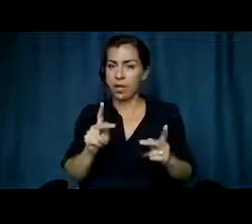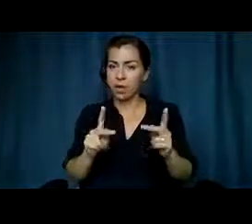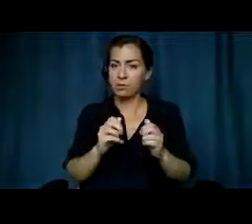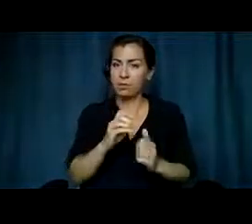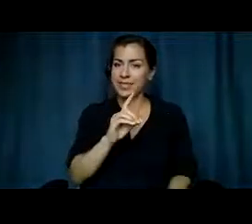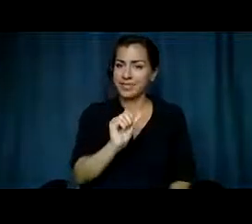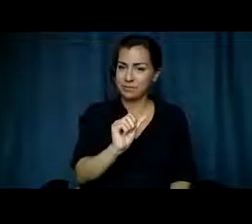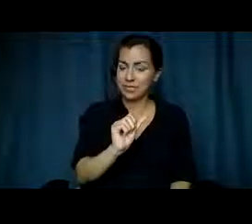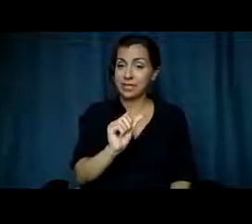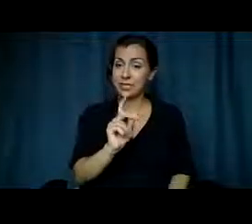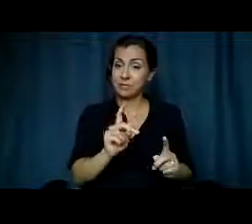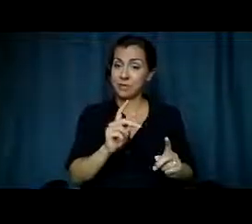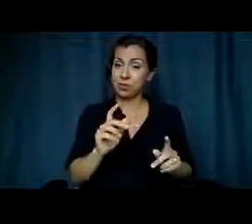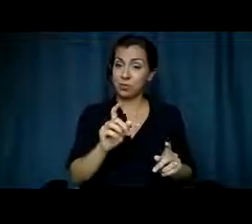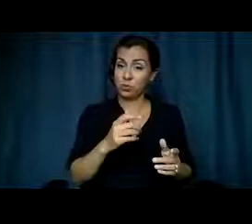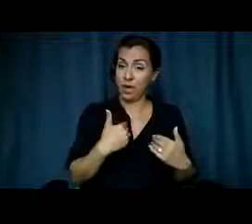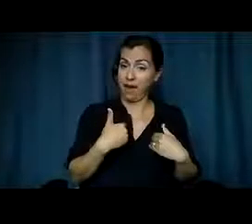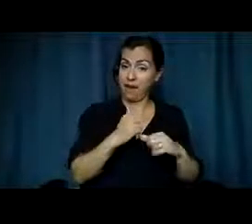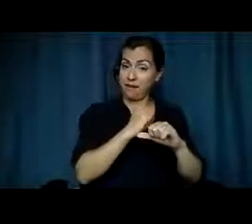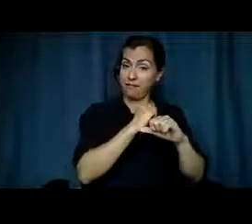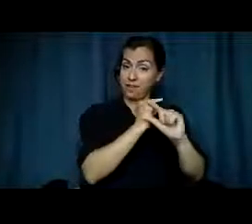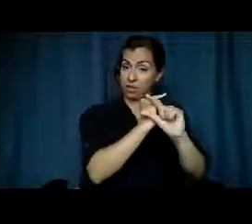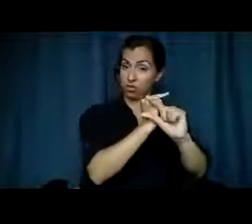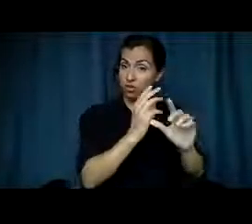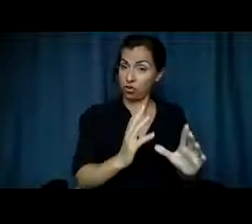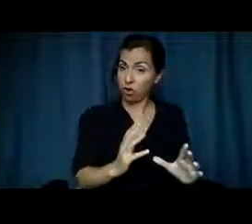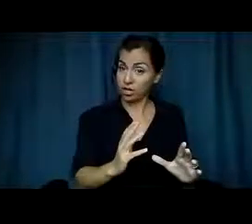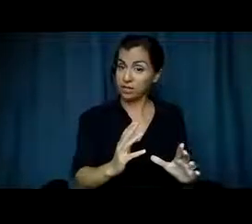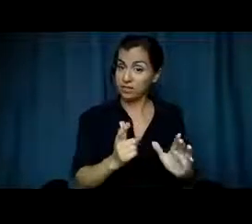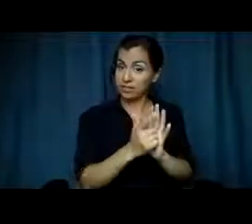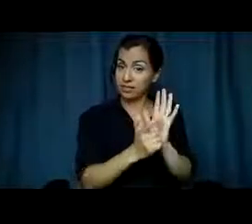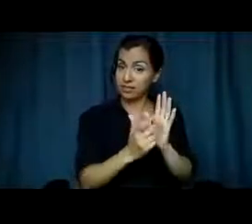APD, other services that are directed at